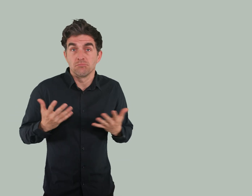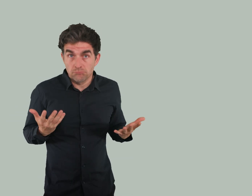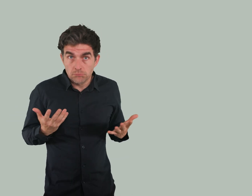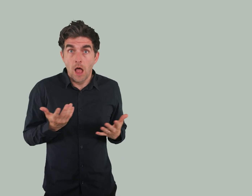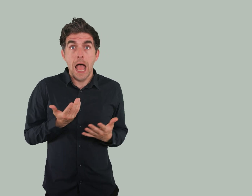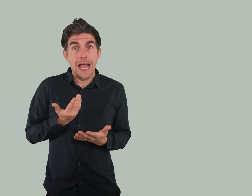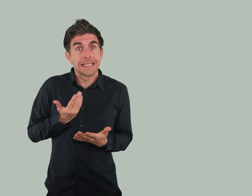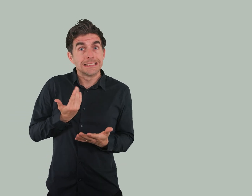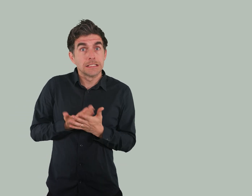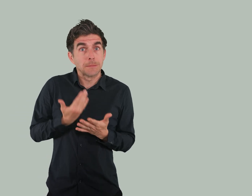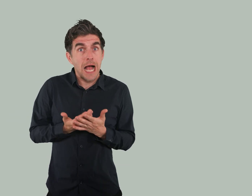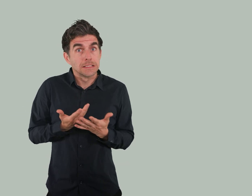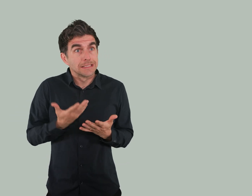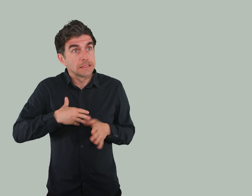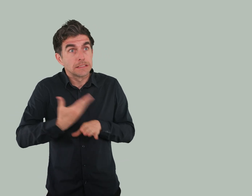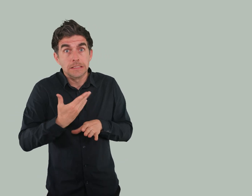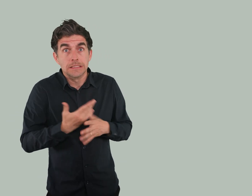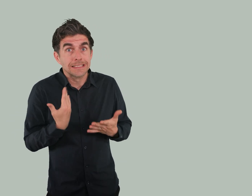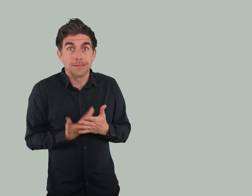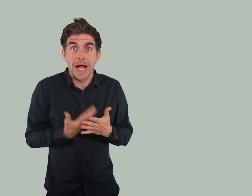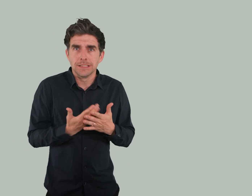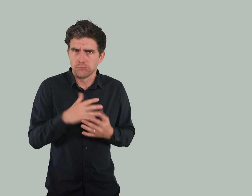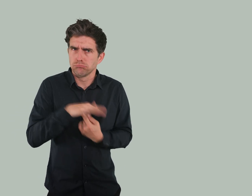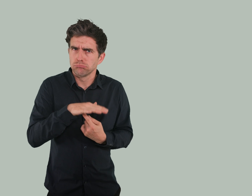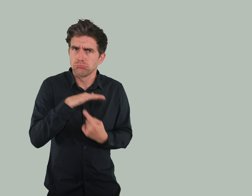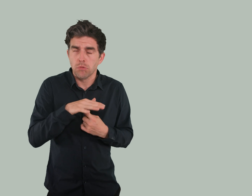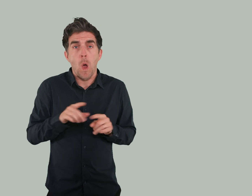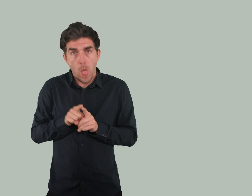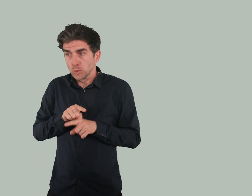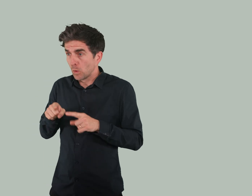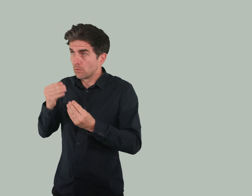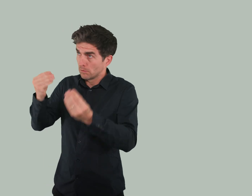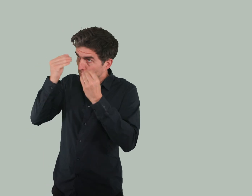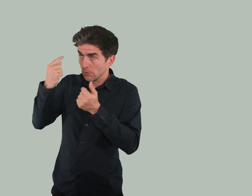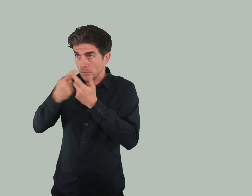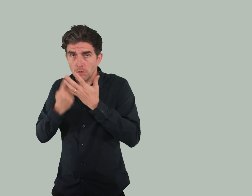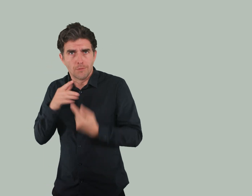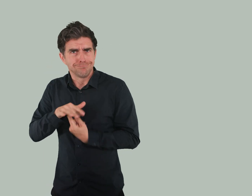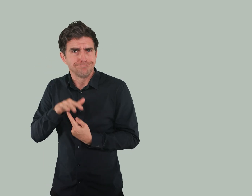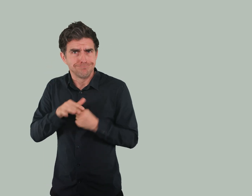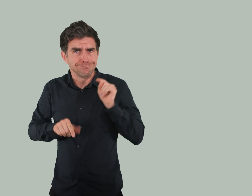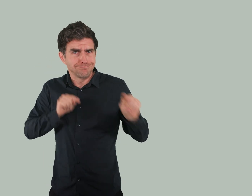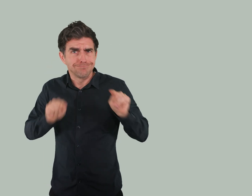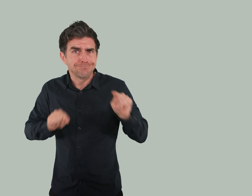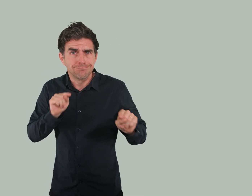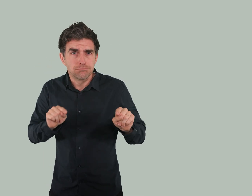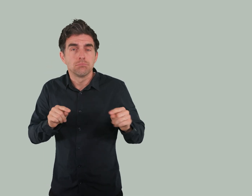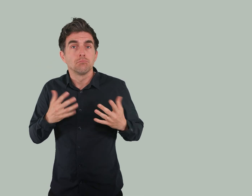In other words, the demand side matters as much as the supply side.